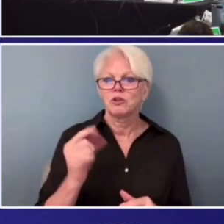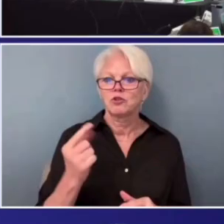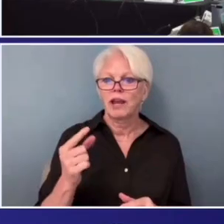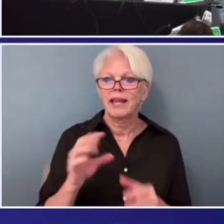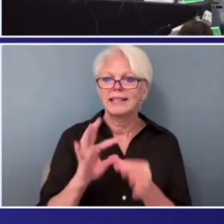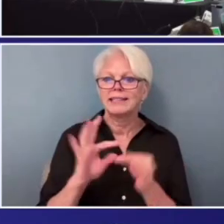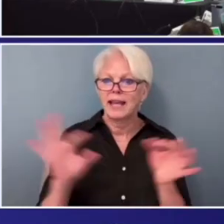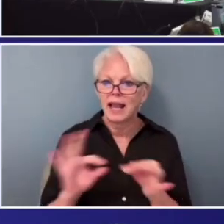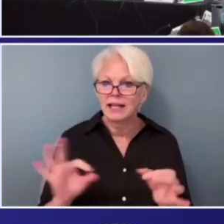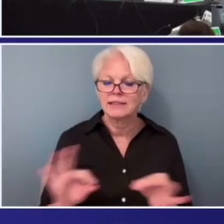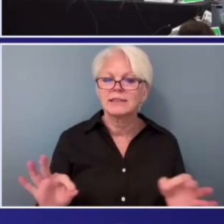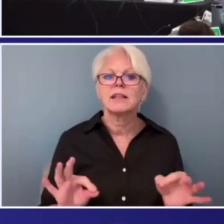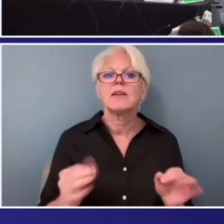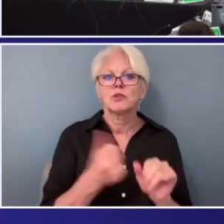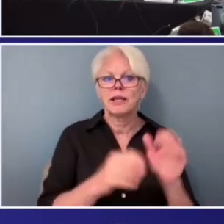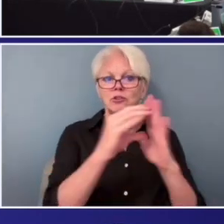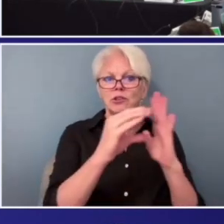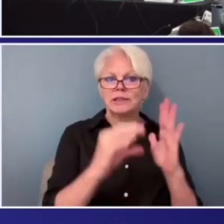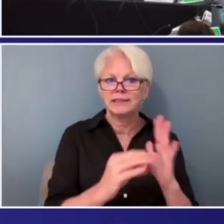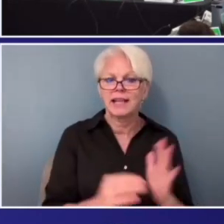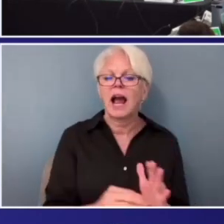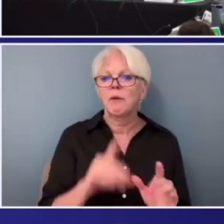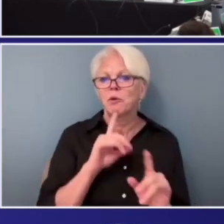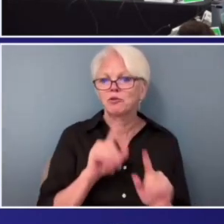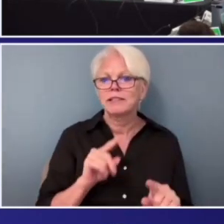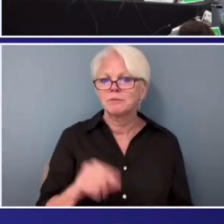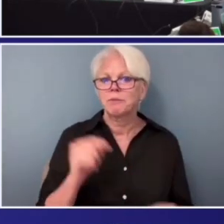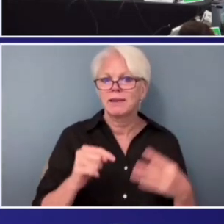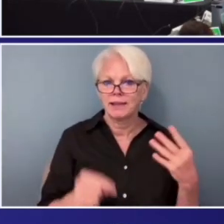I'll, I'll respond to all of the things that I need to respond to that are on my